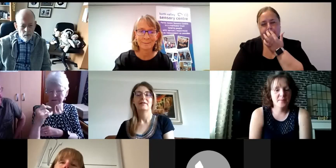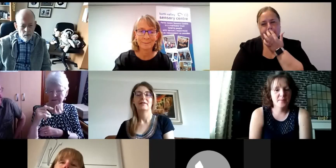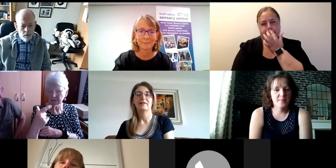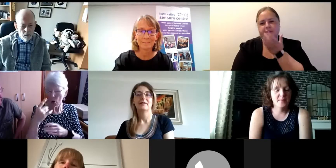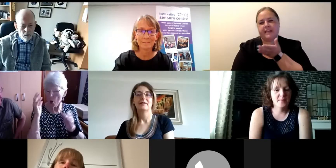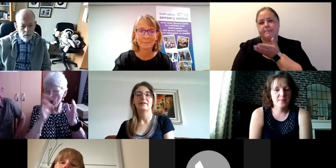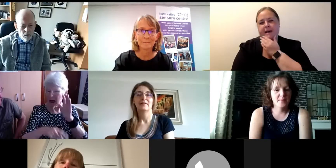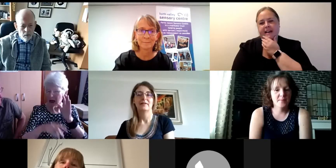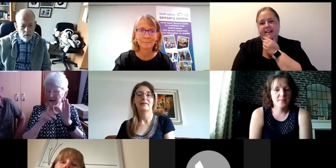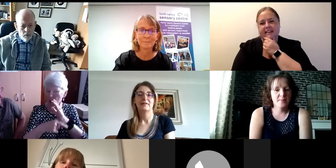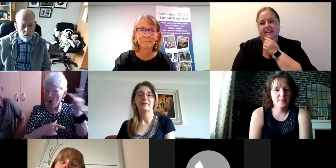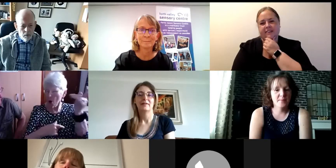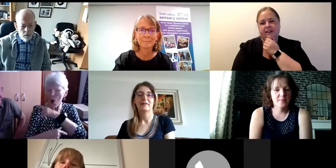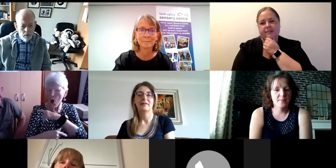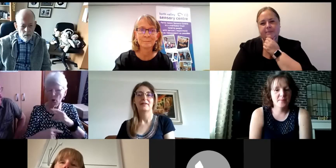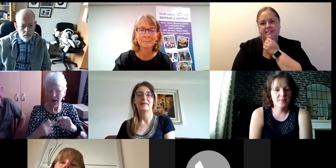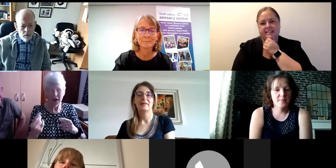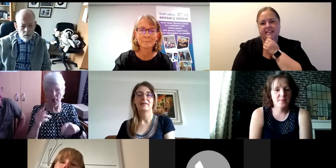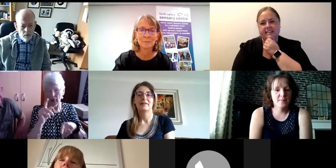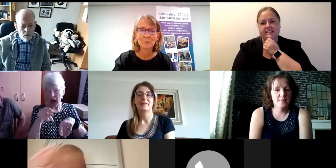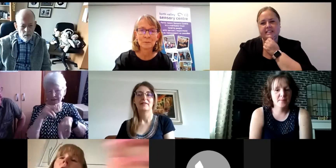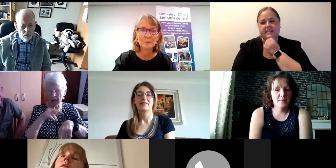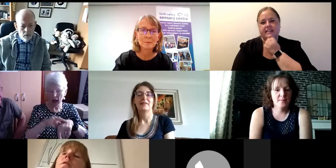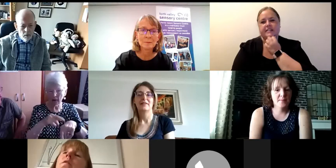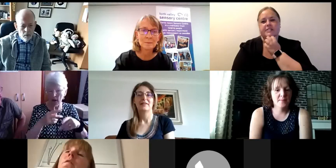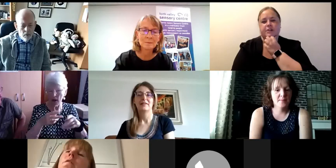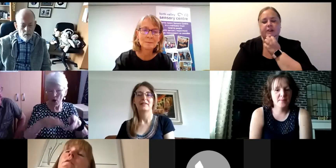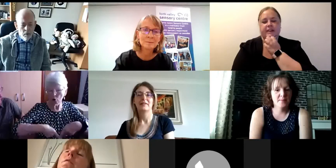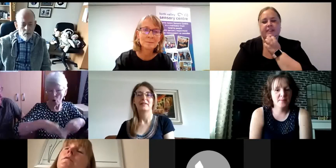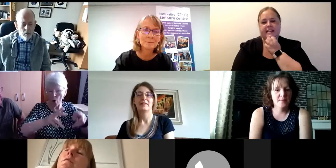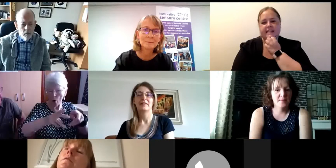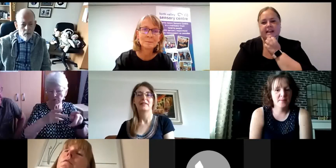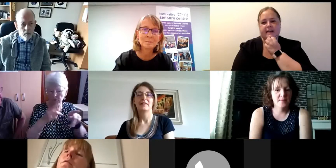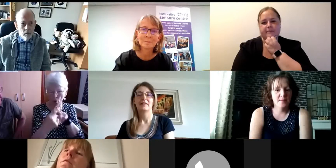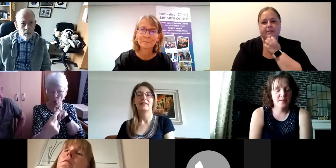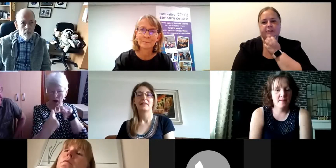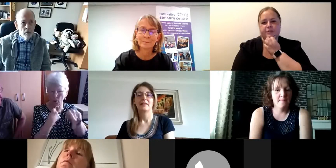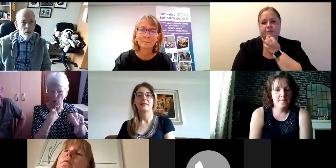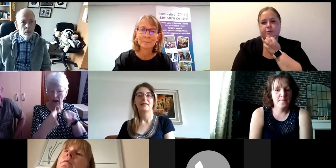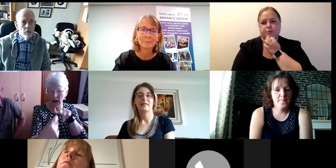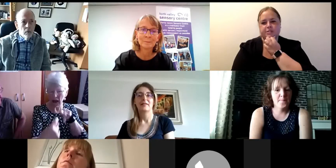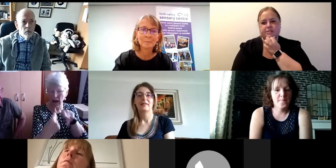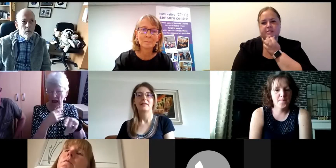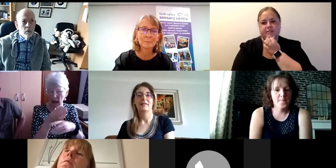because I was traveling back and forward to Glasgow I would only get back at like 6:30 the rules